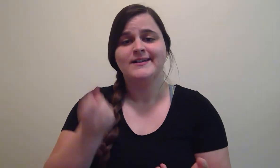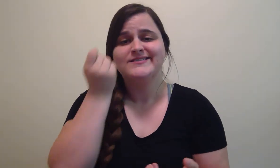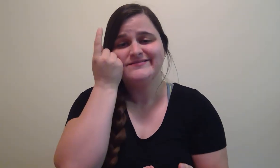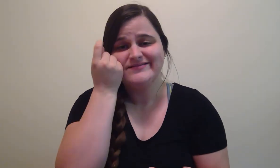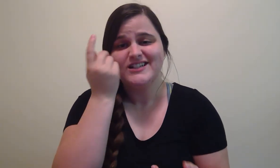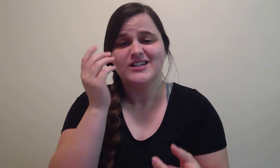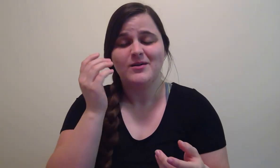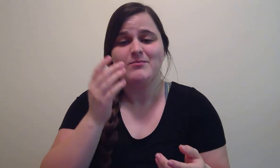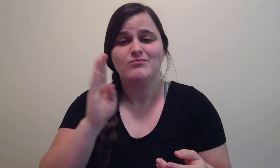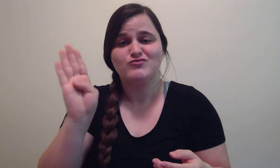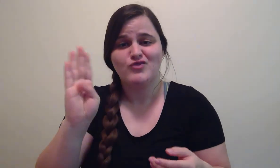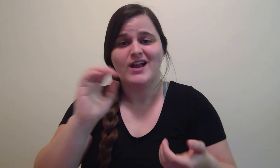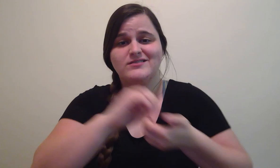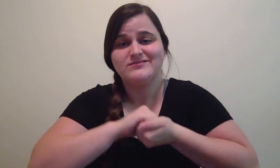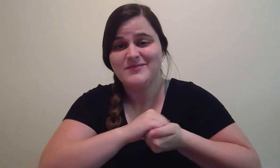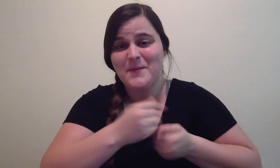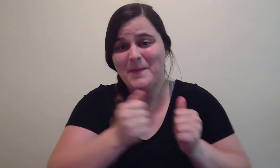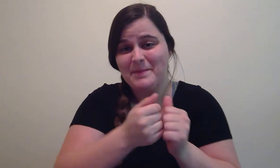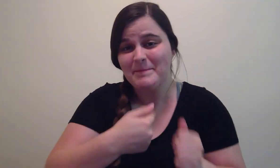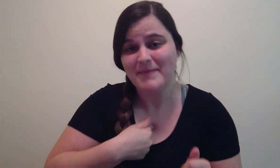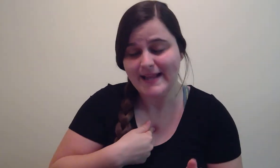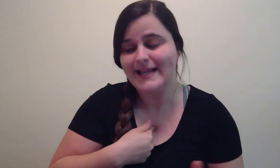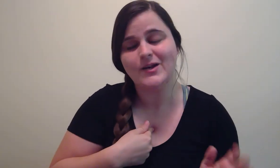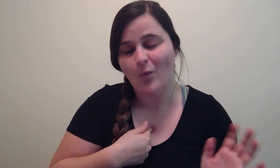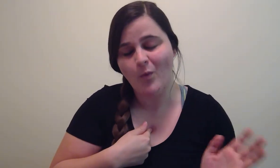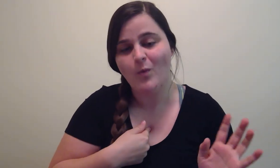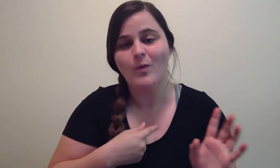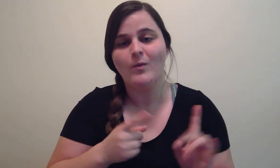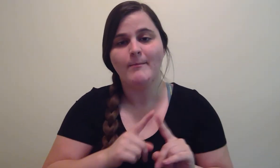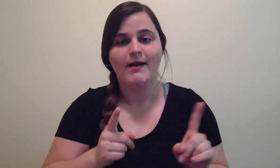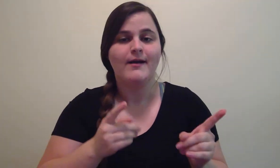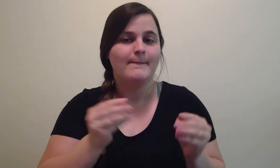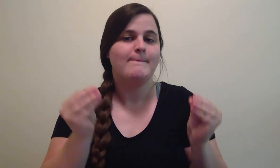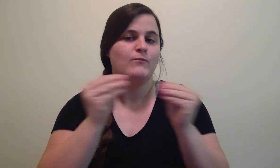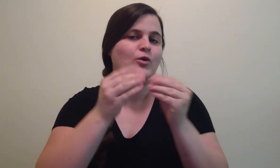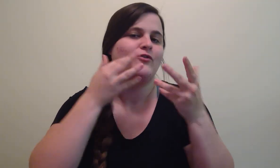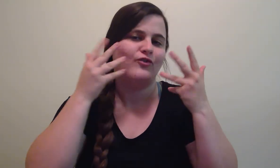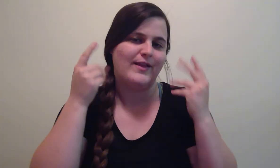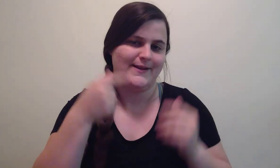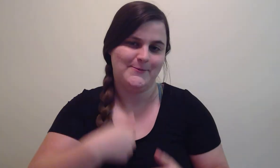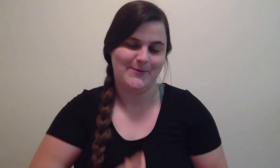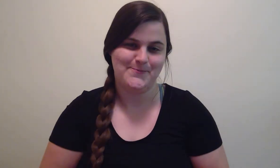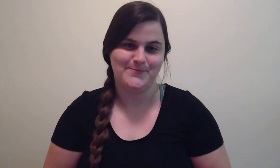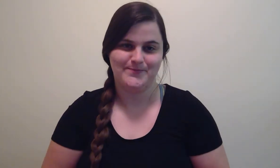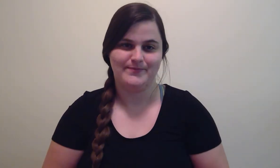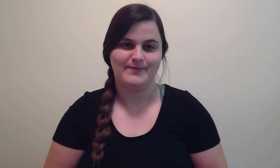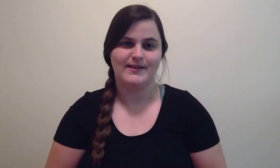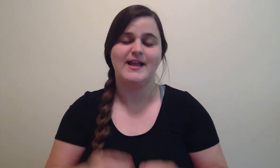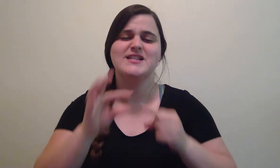That's not to say that Bryce held my hand after that, but he did start being a little friendlier to me.